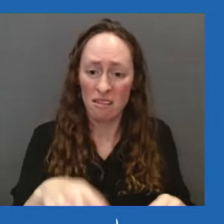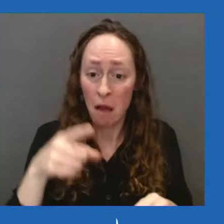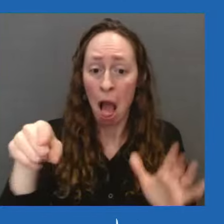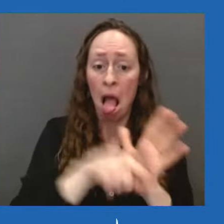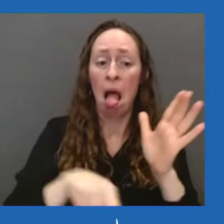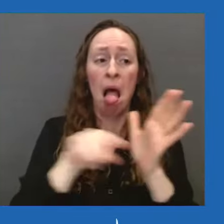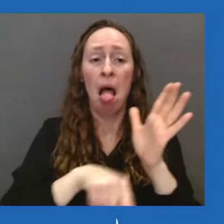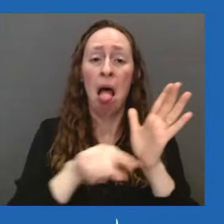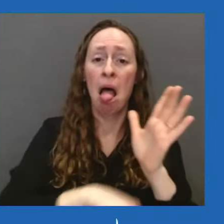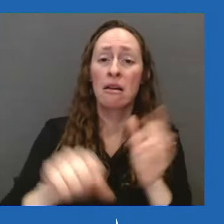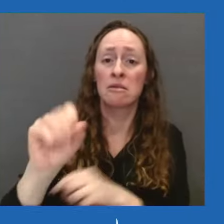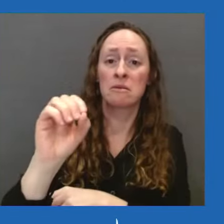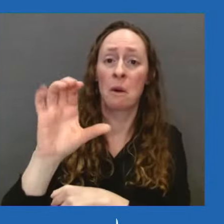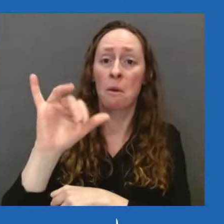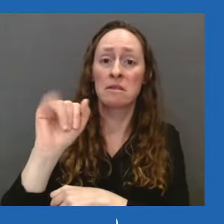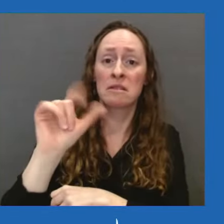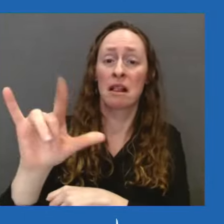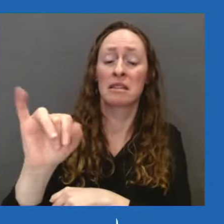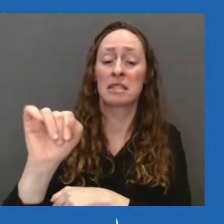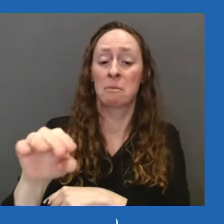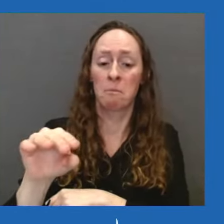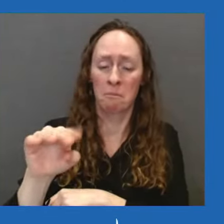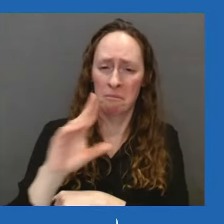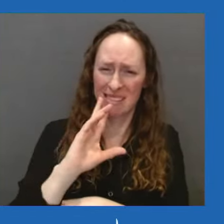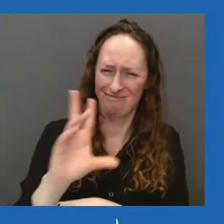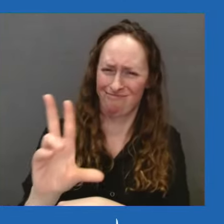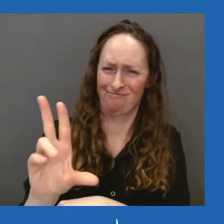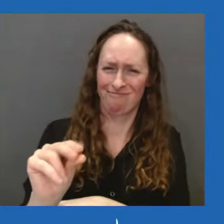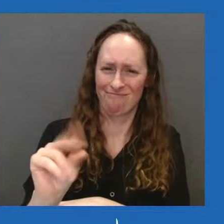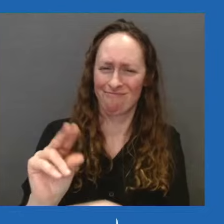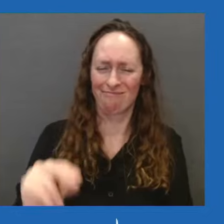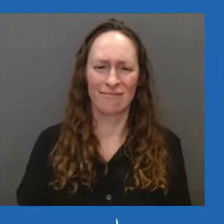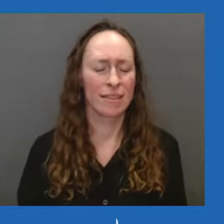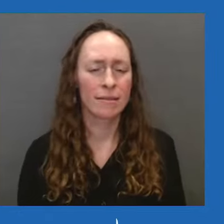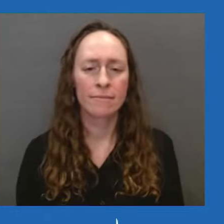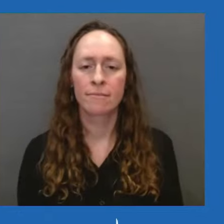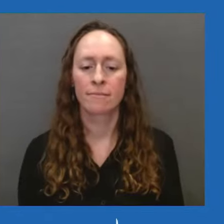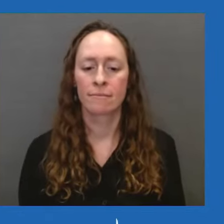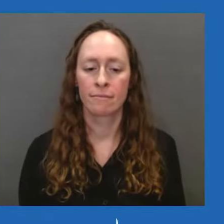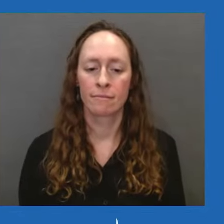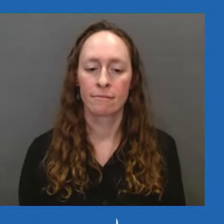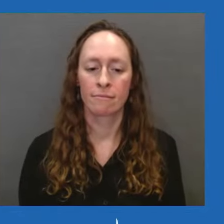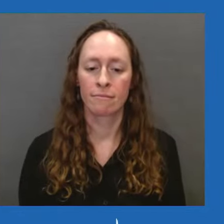always worked best for this country: investing in America, investing in Americans.